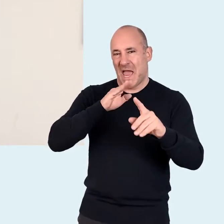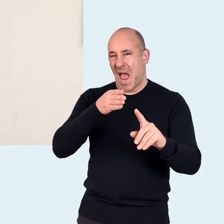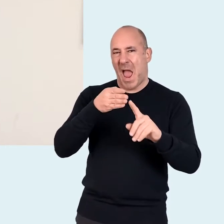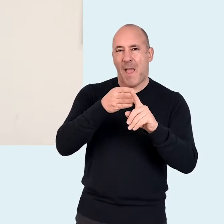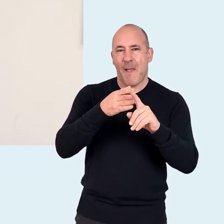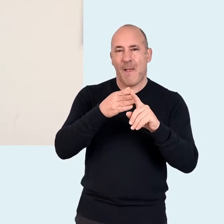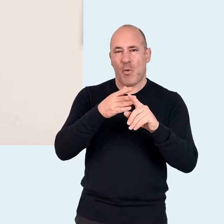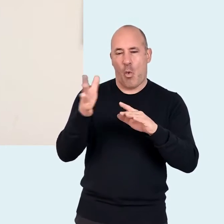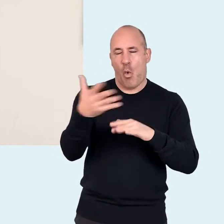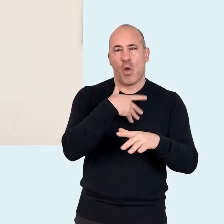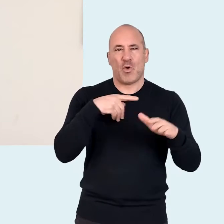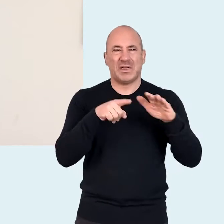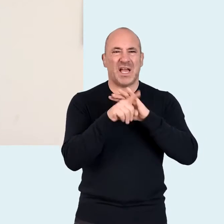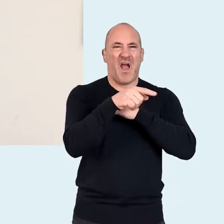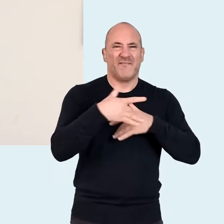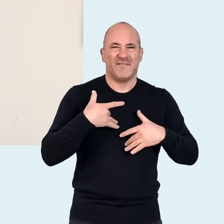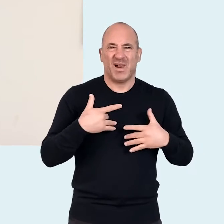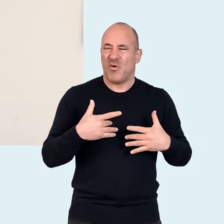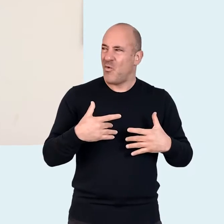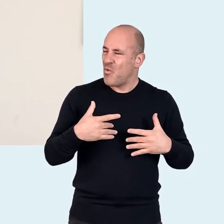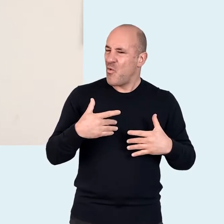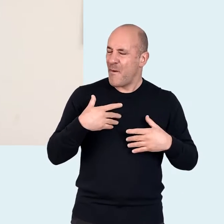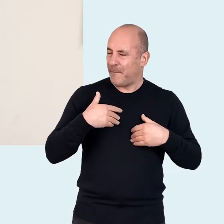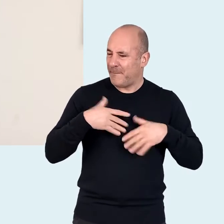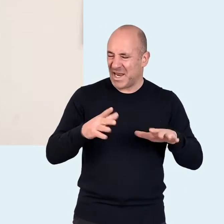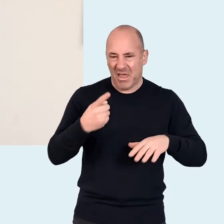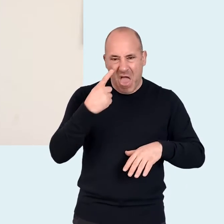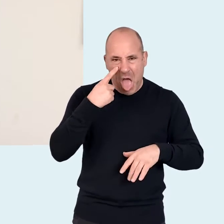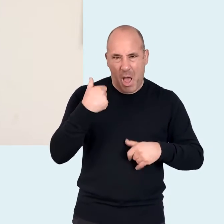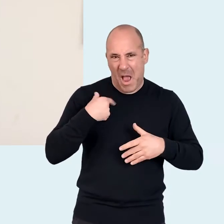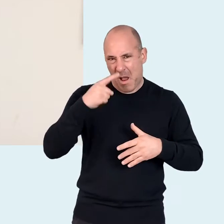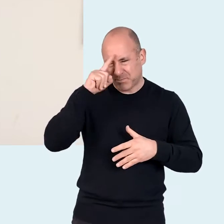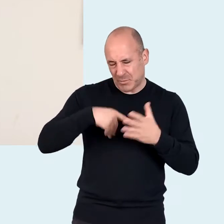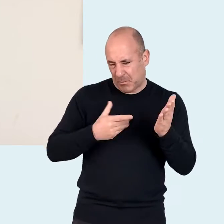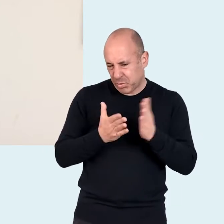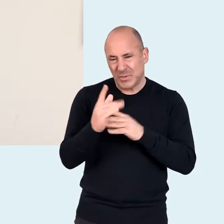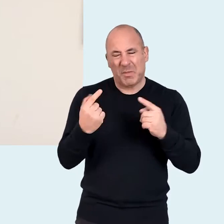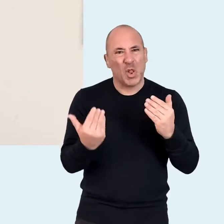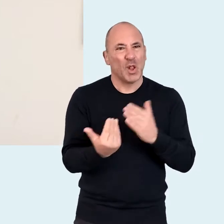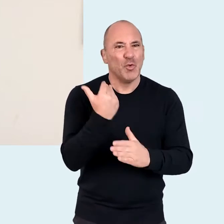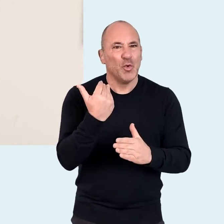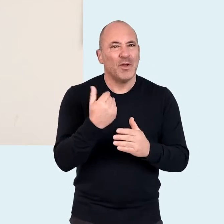is for everyone to leave having felt or experienced something new. I always think it's quite boring